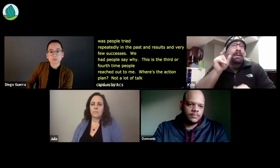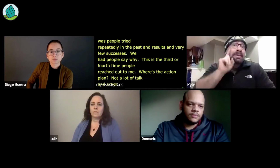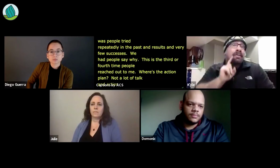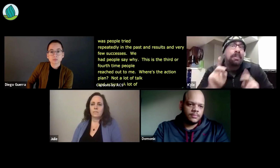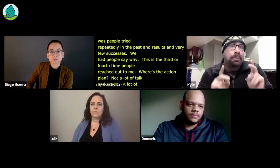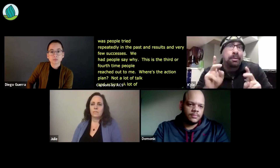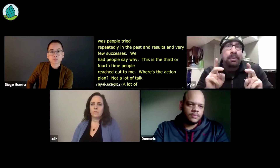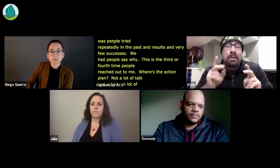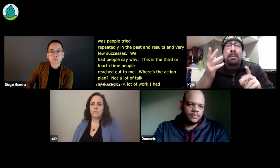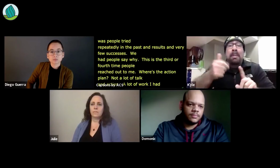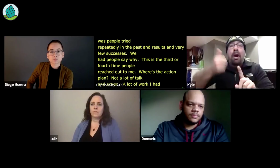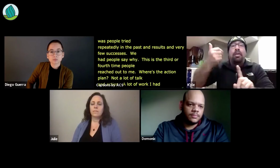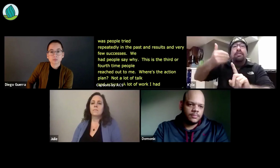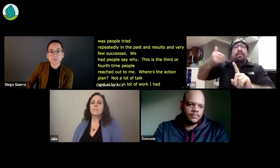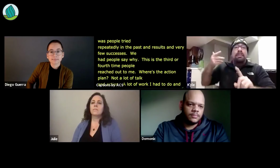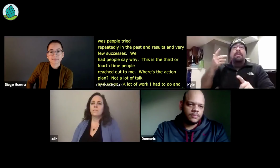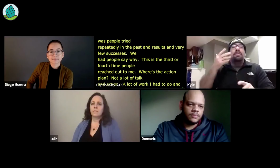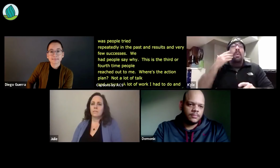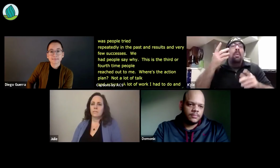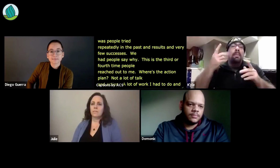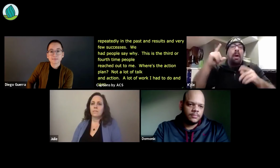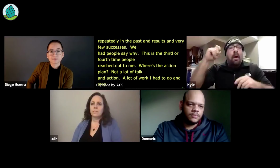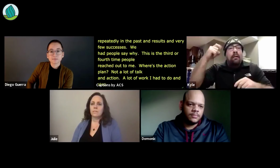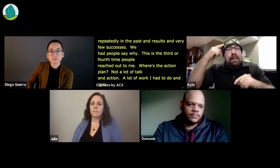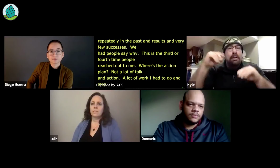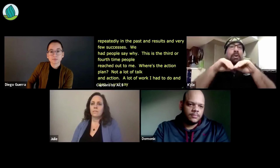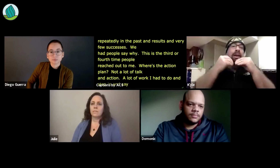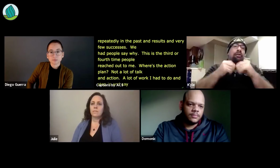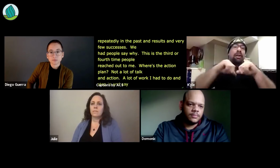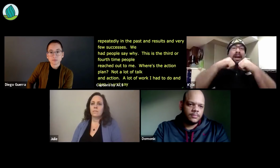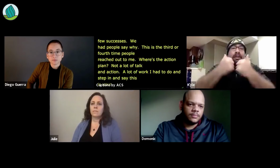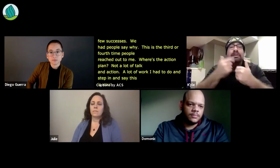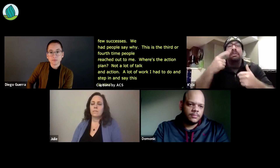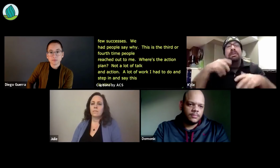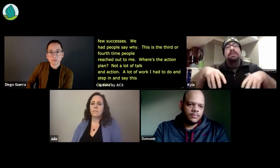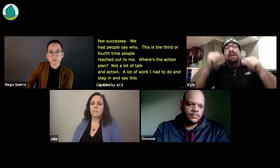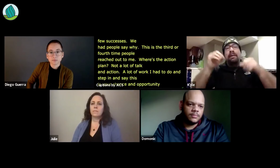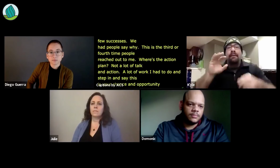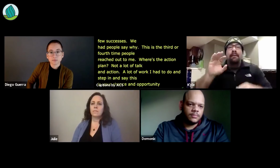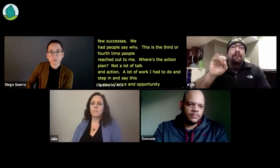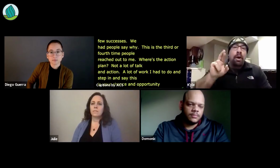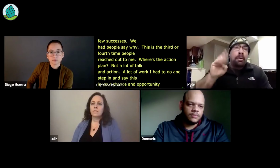We're running it. Deaf people are the ones running it. Maybe it was a governmental organization or agency.